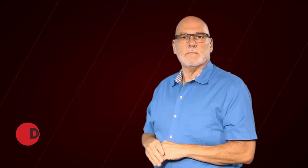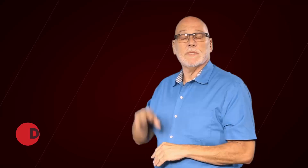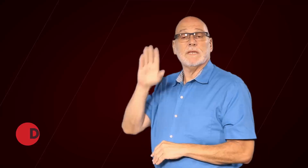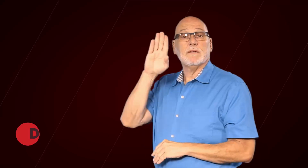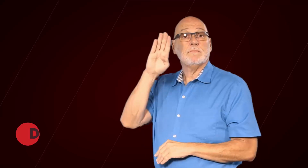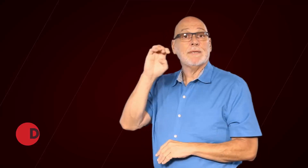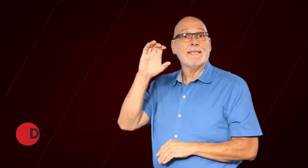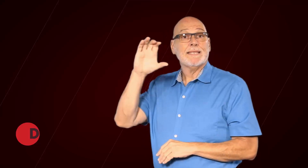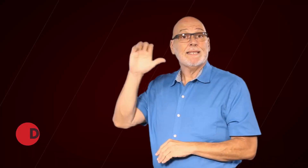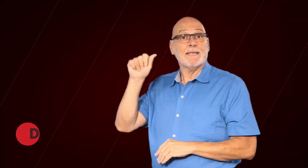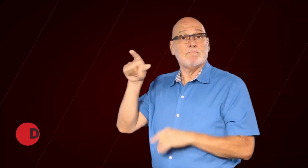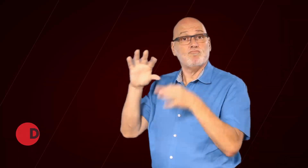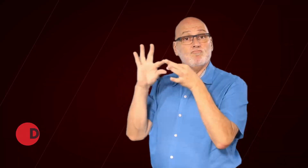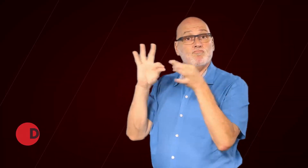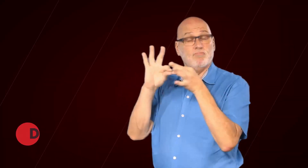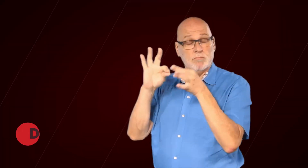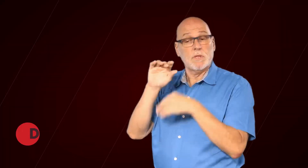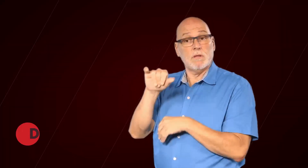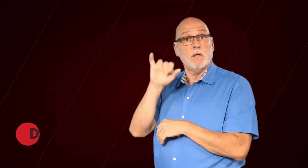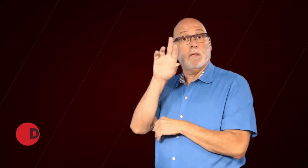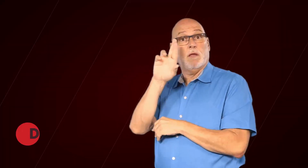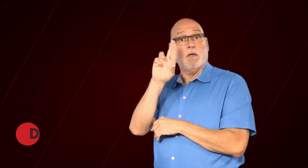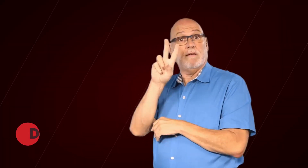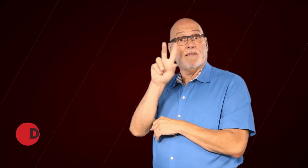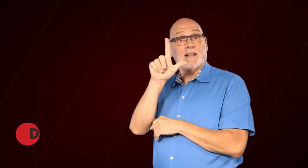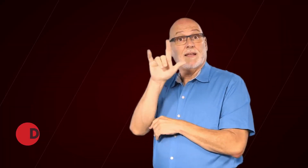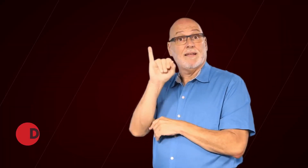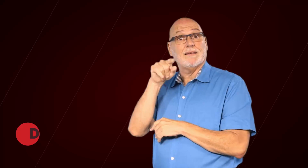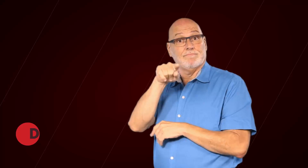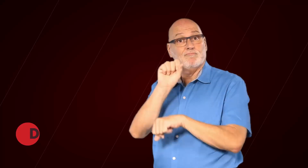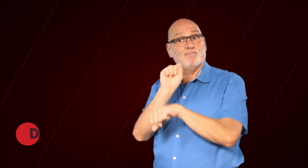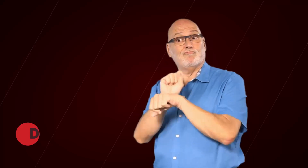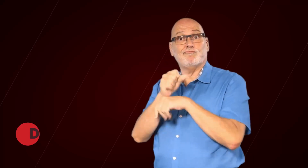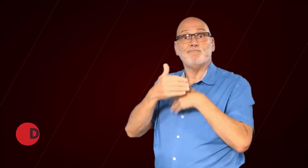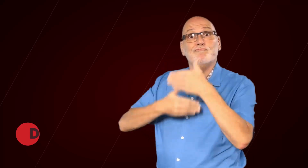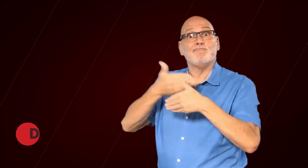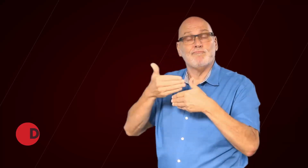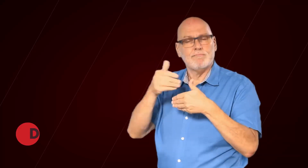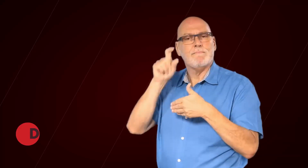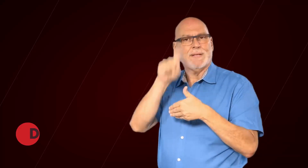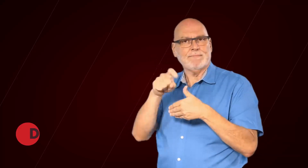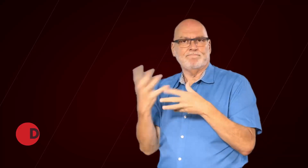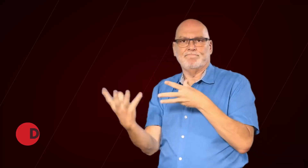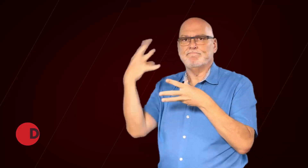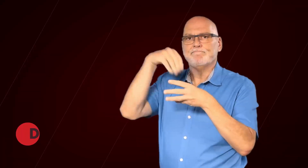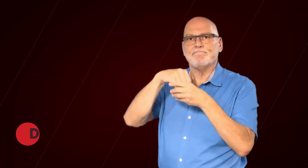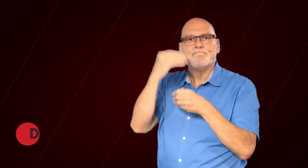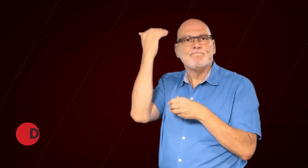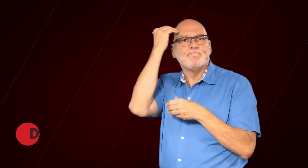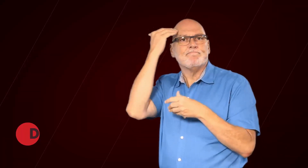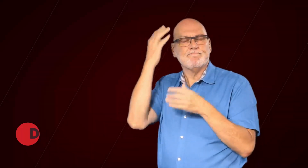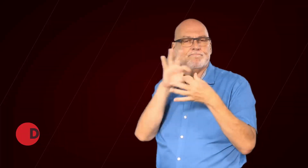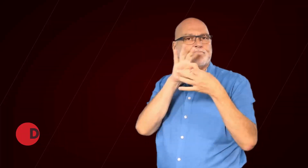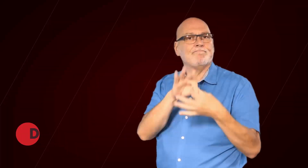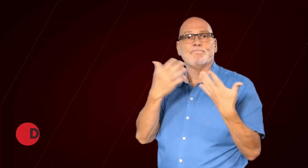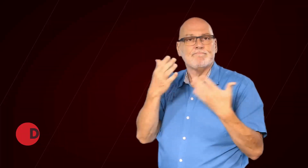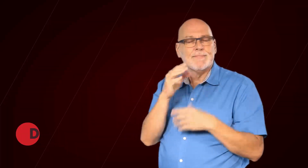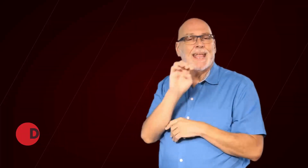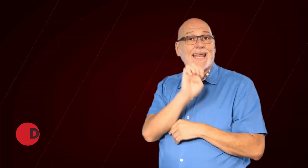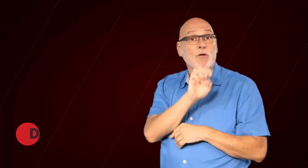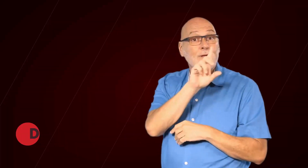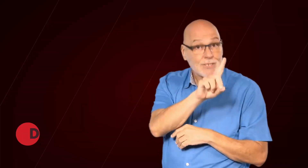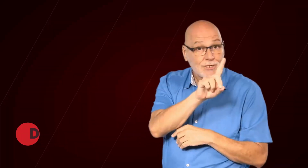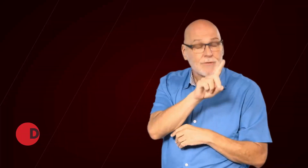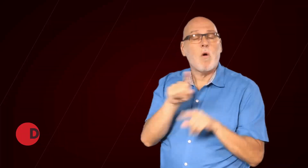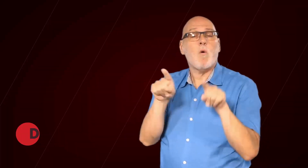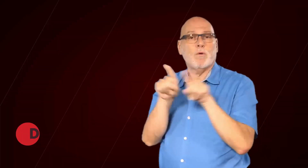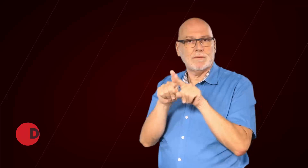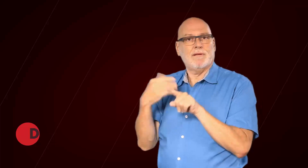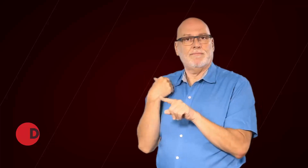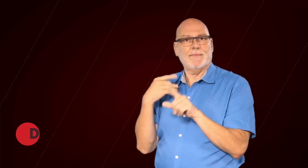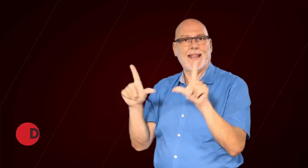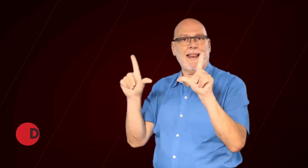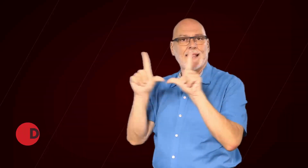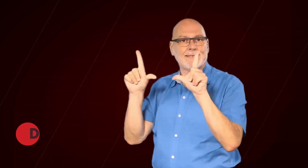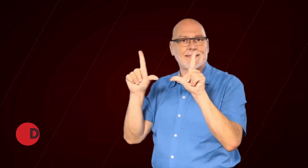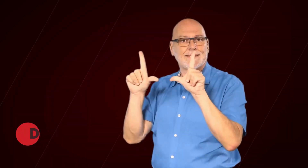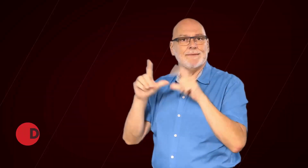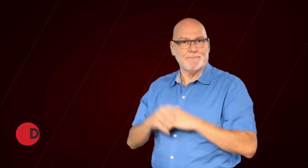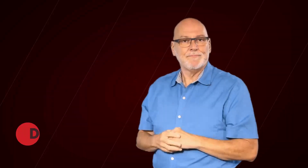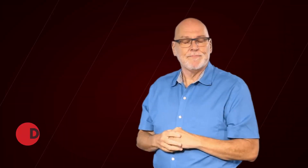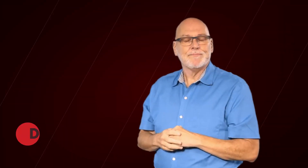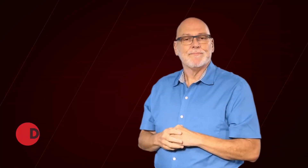[Anselmo]: Becca states that a RVLI is a job that requires specific education and licensure.